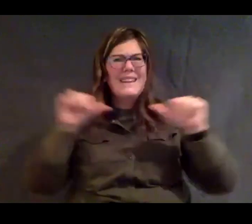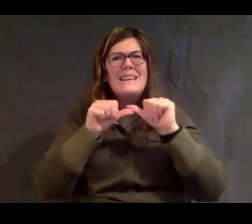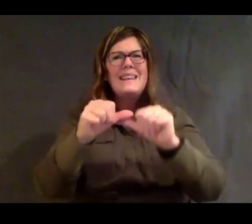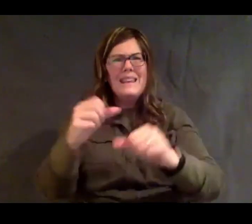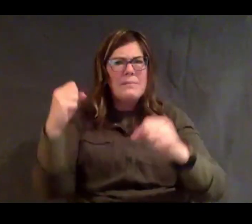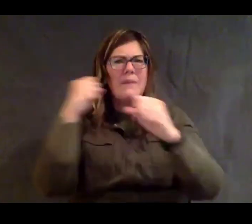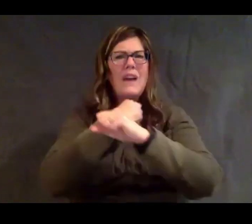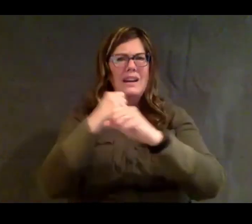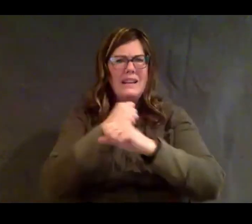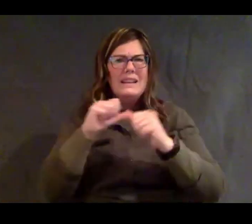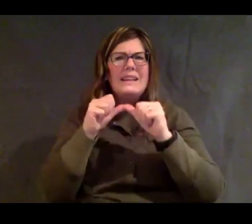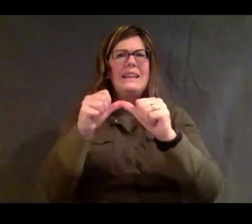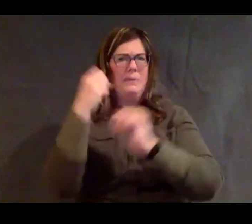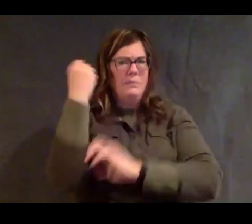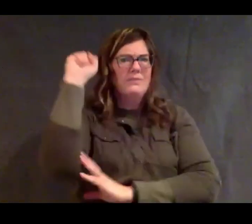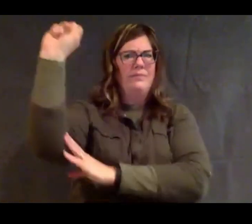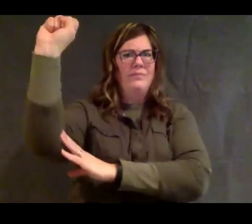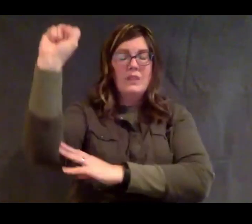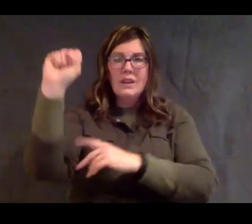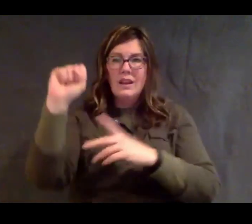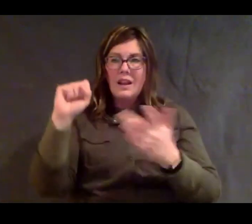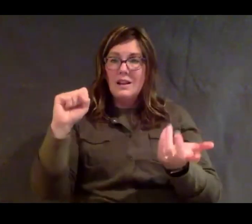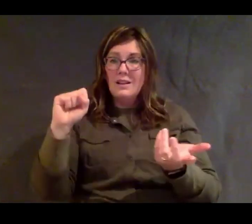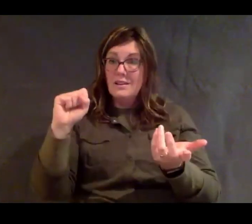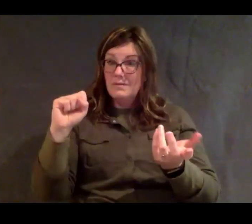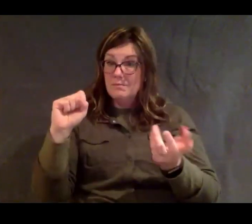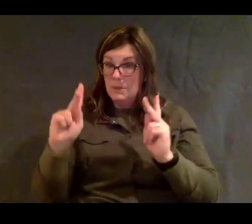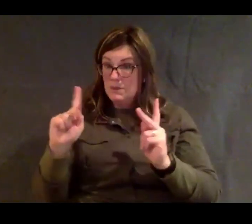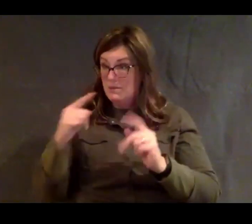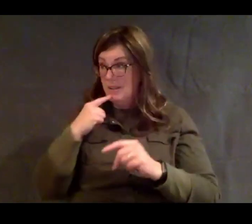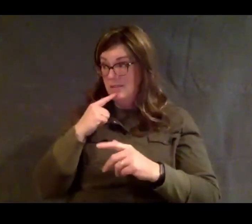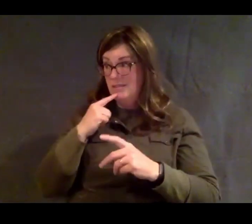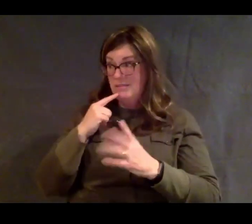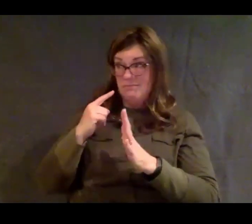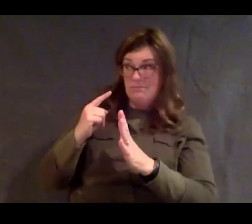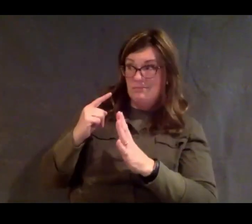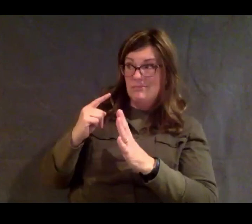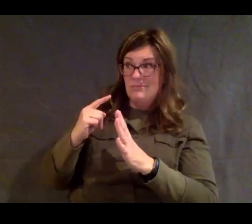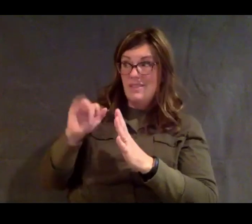be done but that's not how it's done listen you know there's always time to evolve and make change